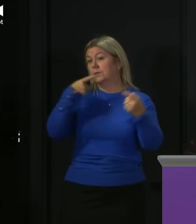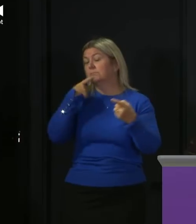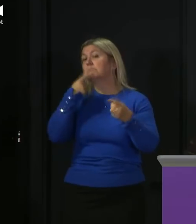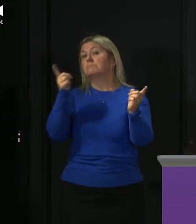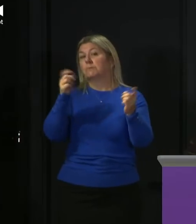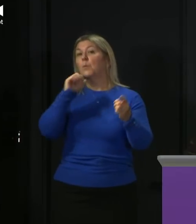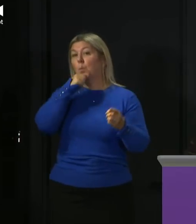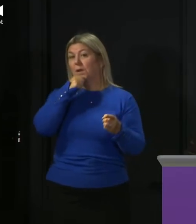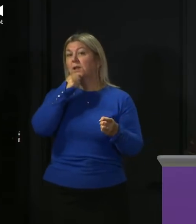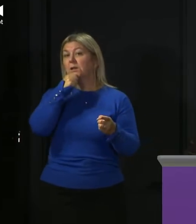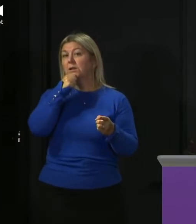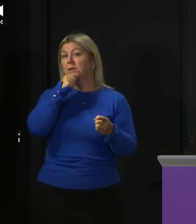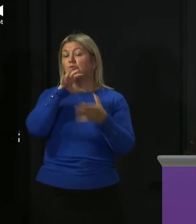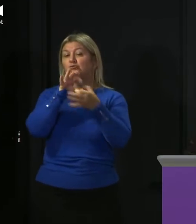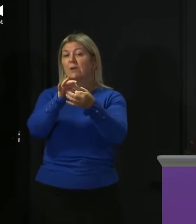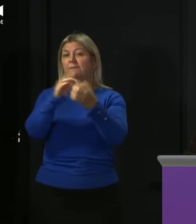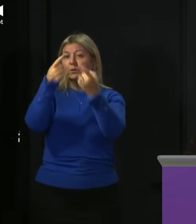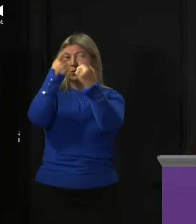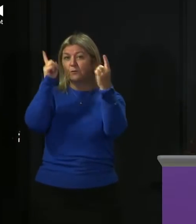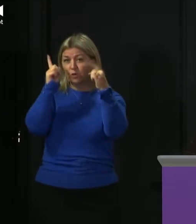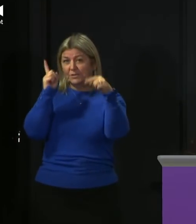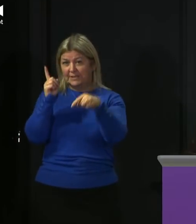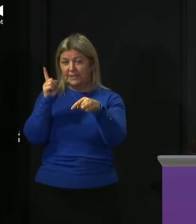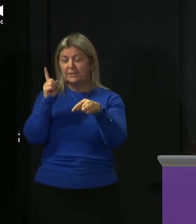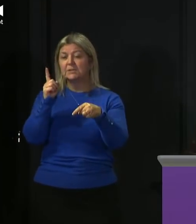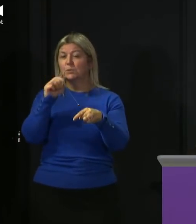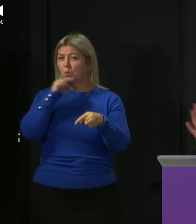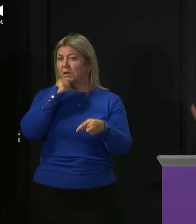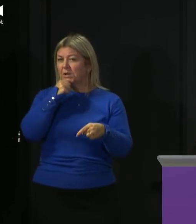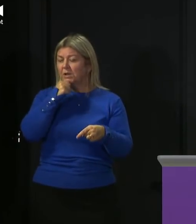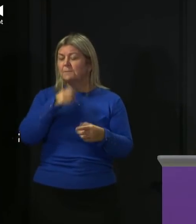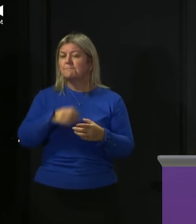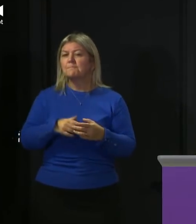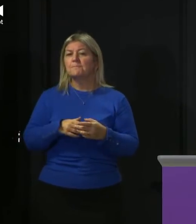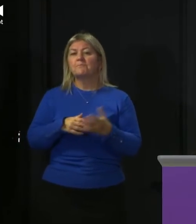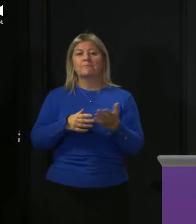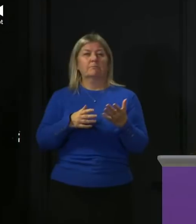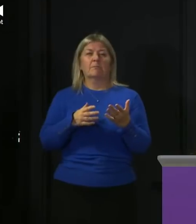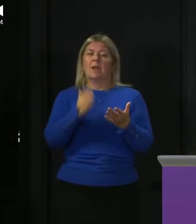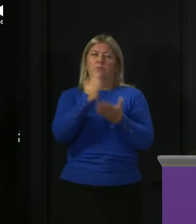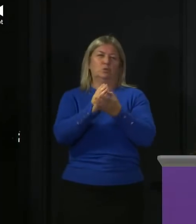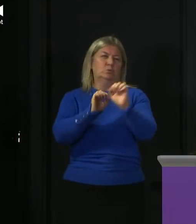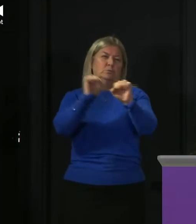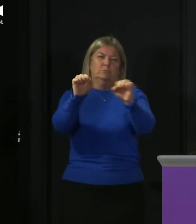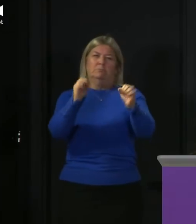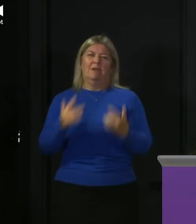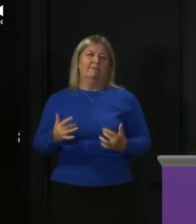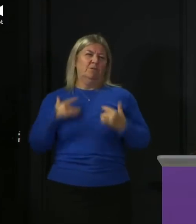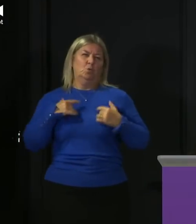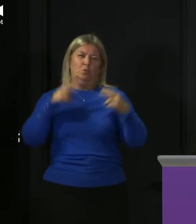under consideration. People have their own views. They're legitimate. I'm not criticising, but